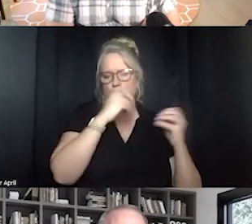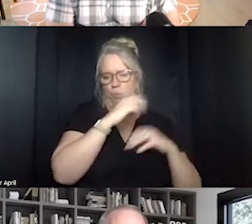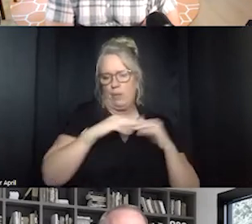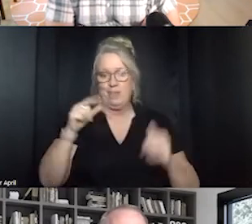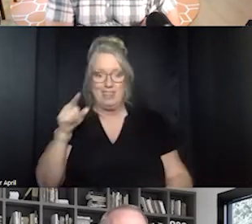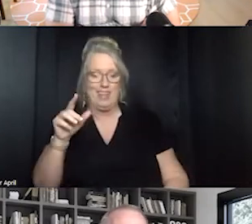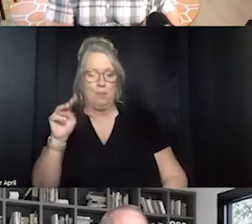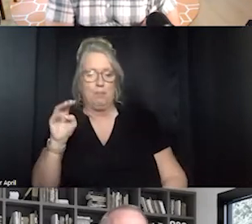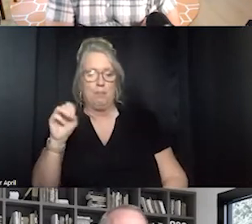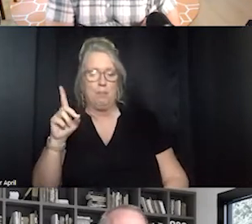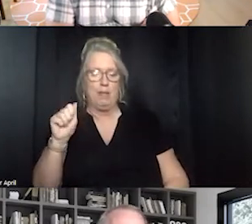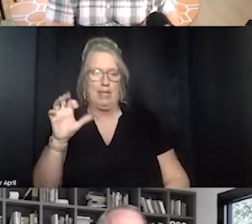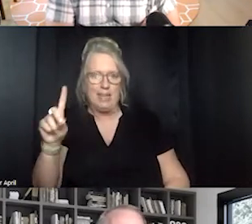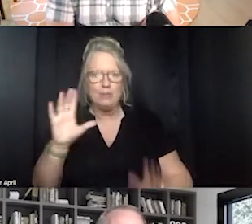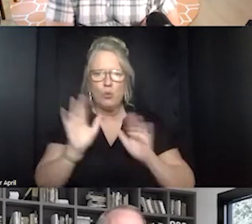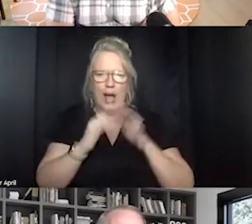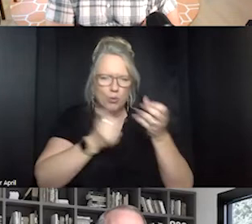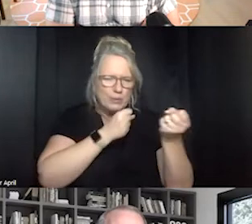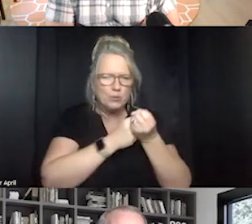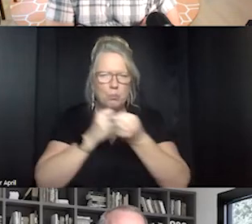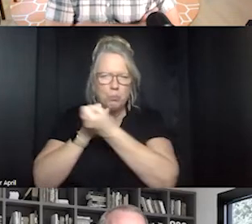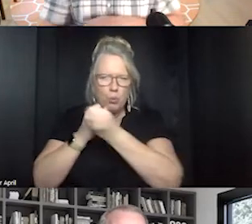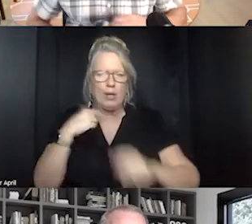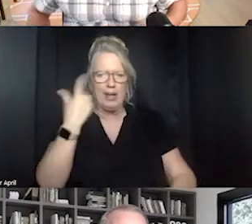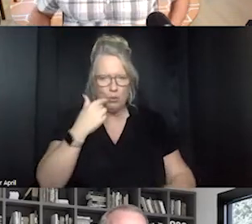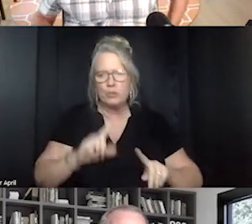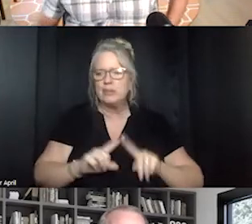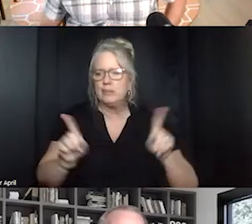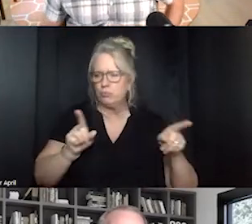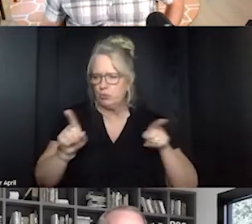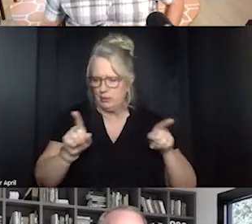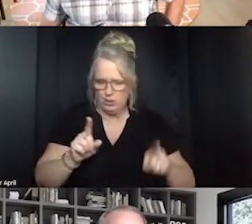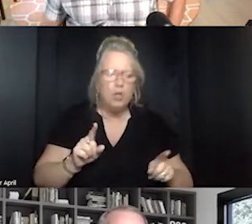SO IS HOW DO WE SUPPORT, IT LOOKS A LITTLE DIFFERENT. THE MORE OUR BUILDINGS LOOK,